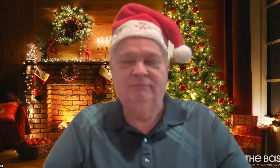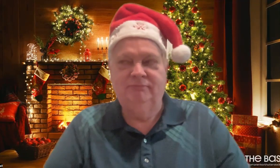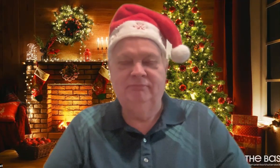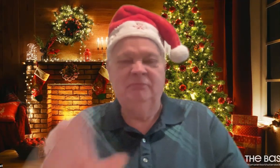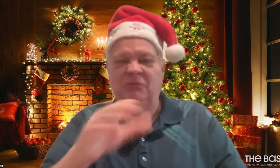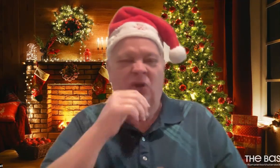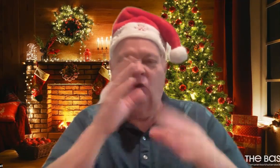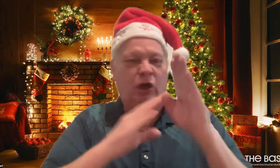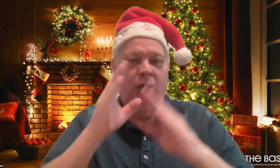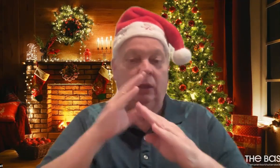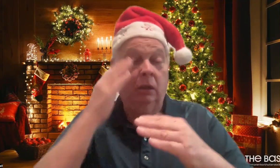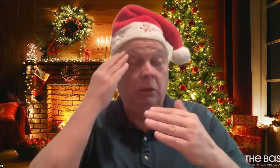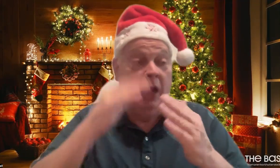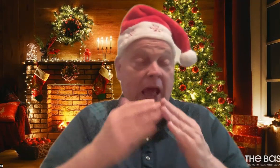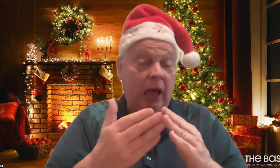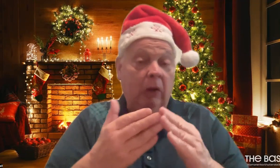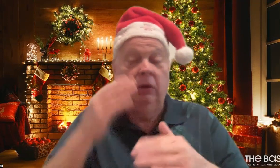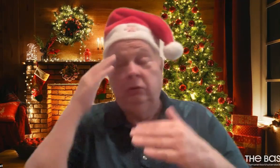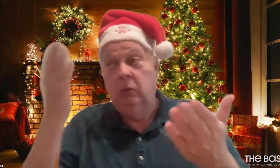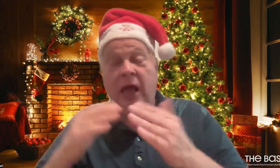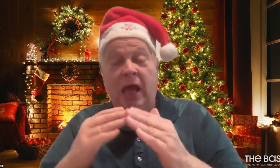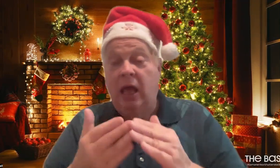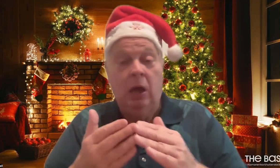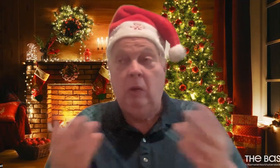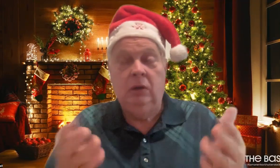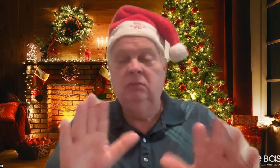Don't worry if you don't know how to play,